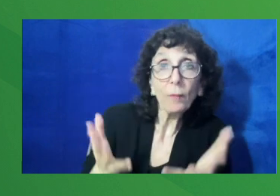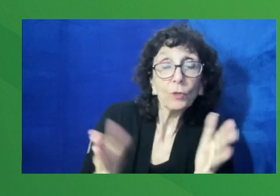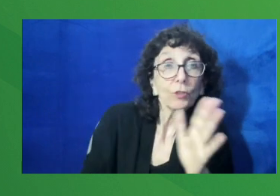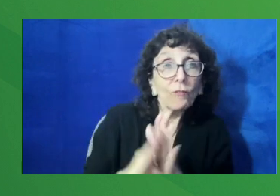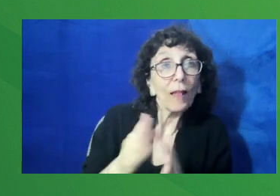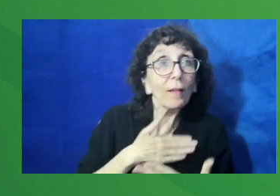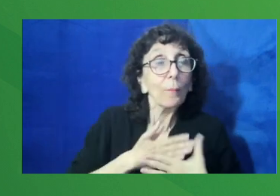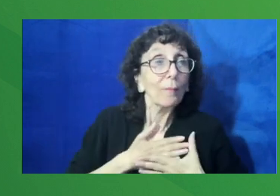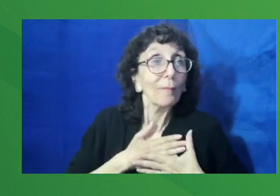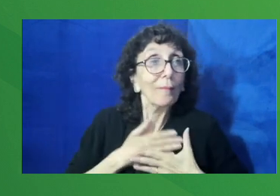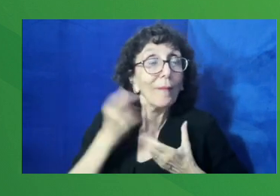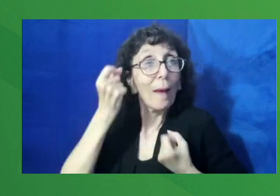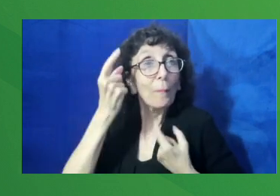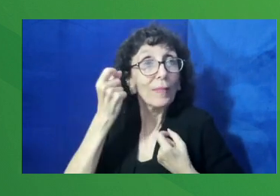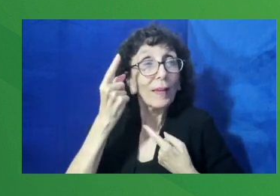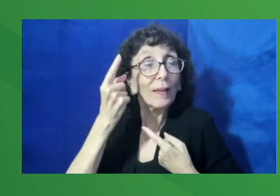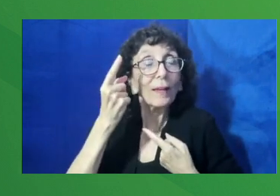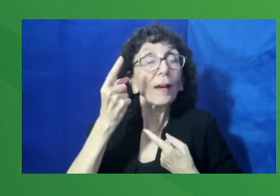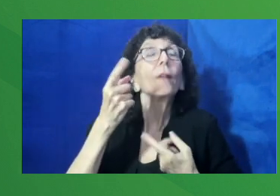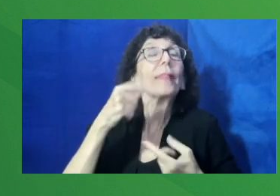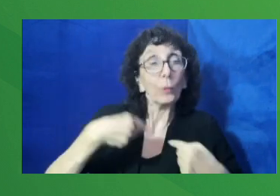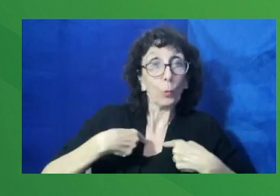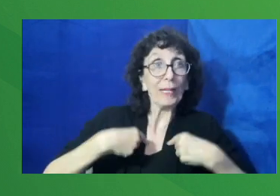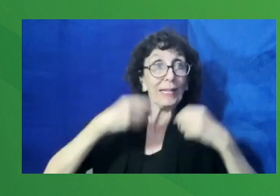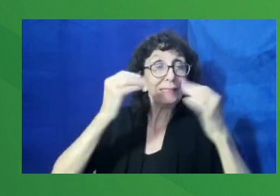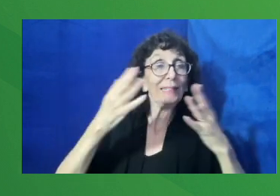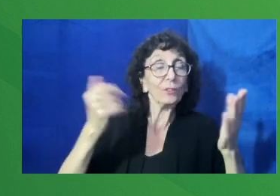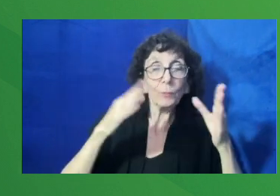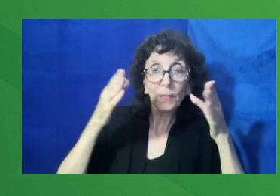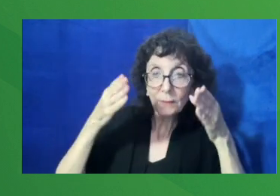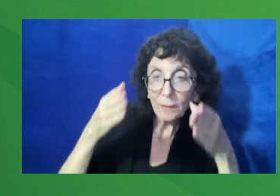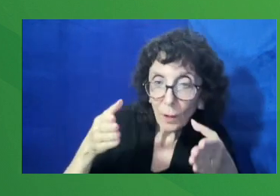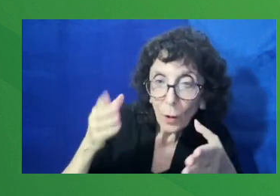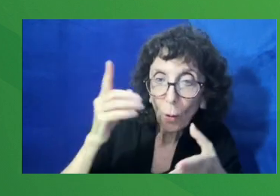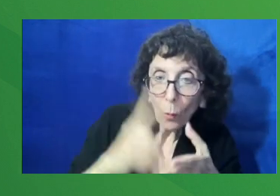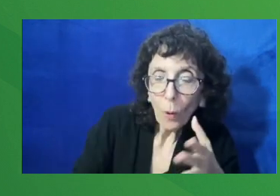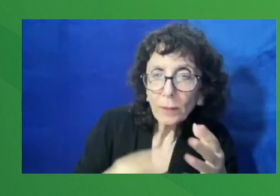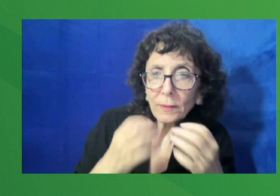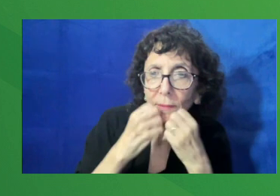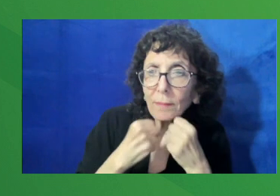first of all, practice empathy, to things that are immediate within our own lives. And then third,